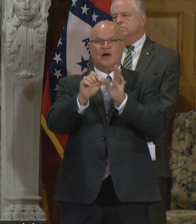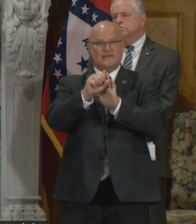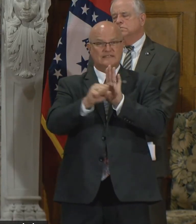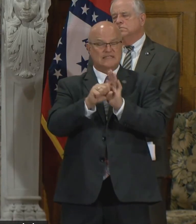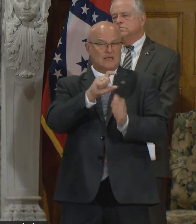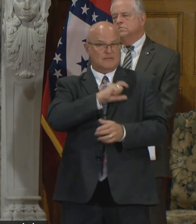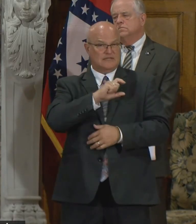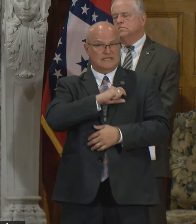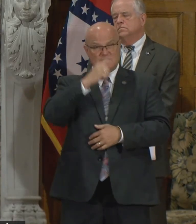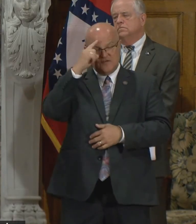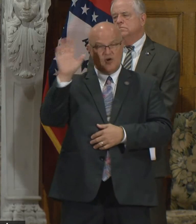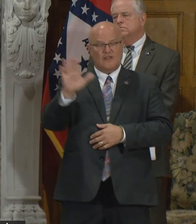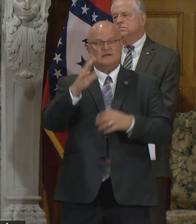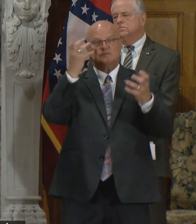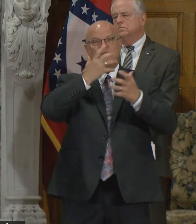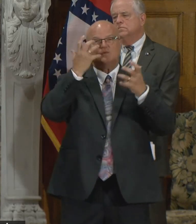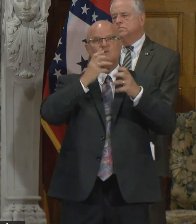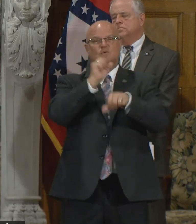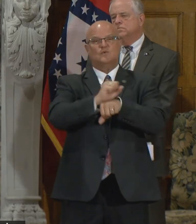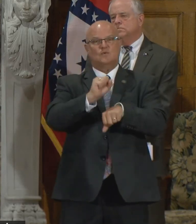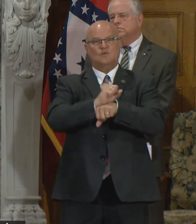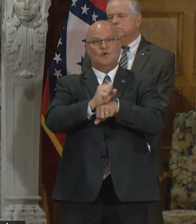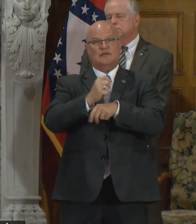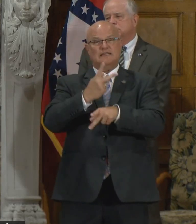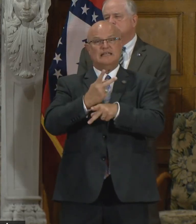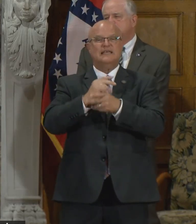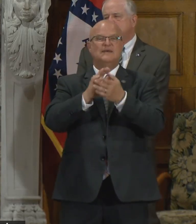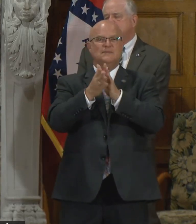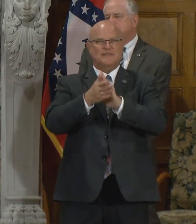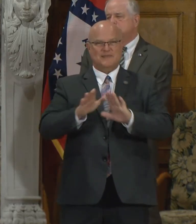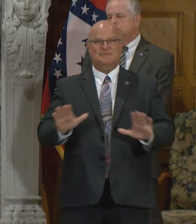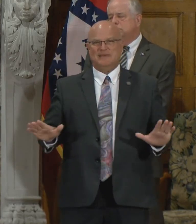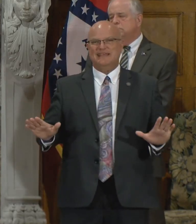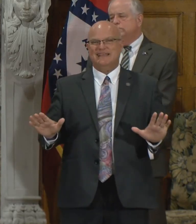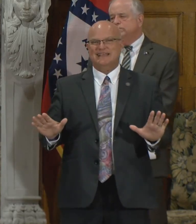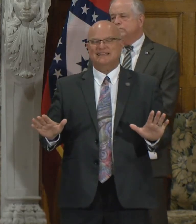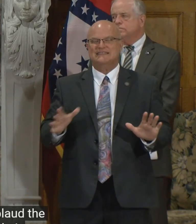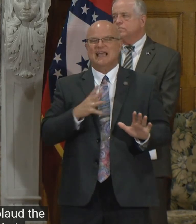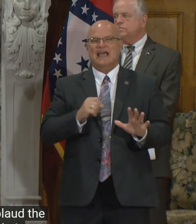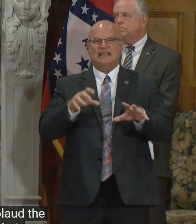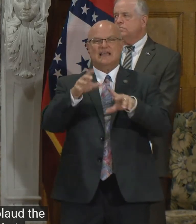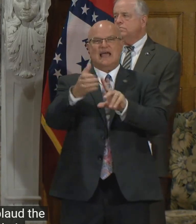Please, for their extraordinary effort to keep the peace and to apprehend